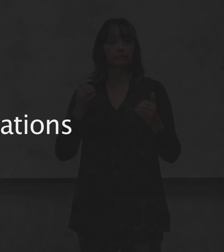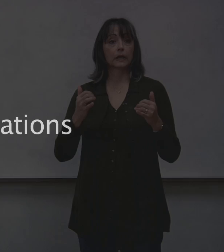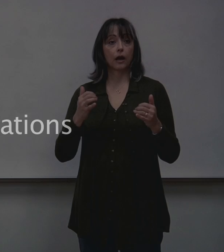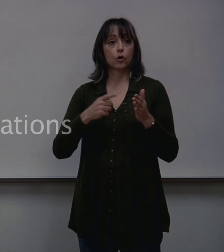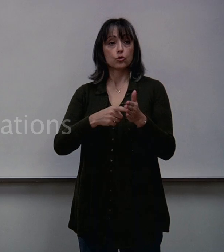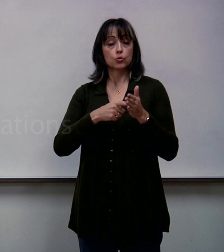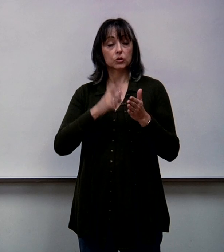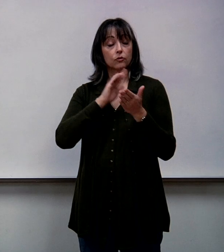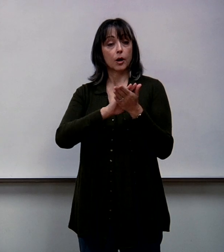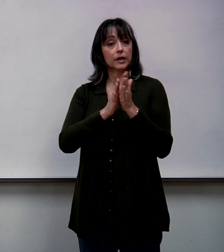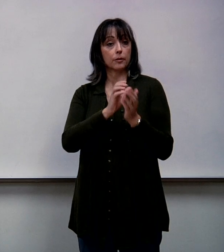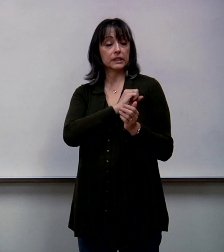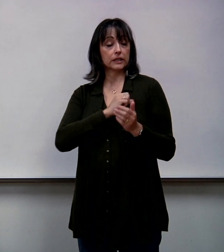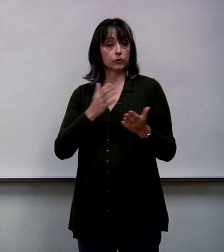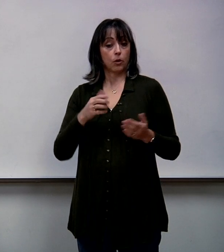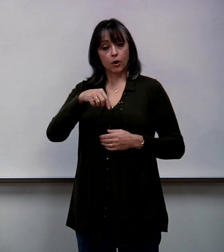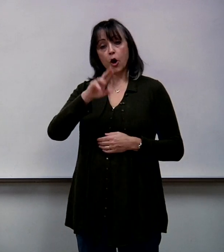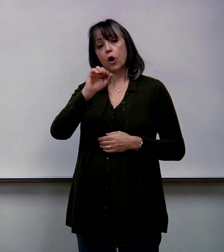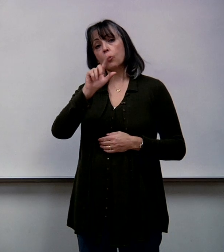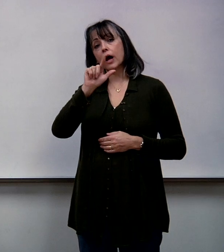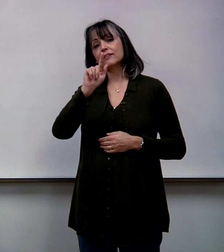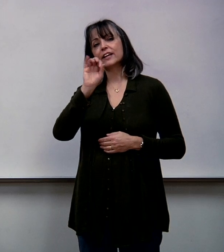If you are interested in running for the positions of